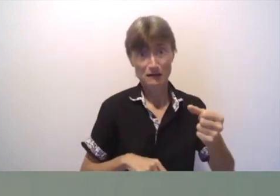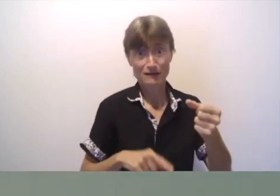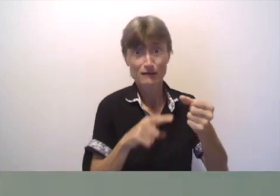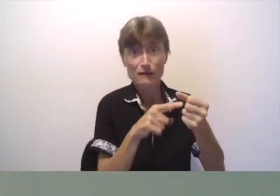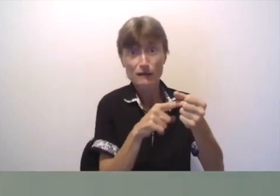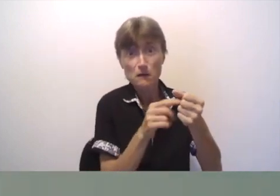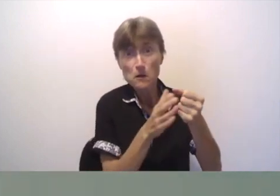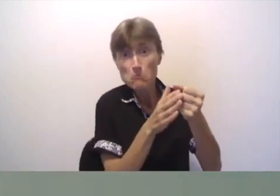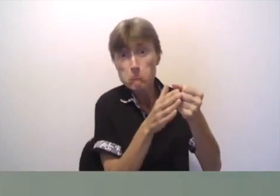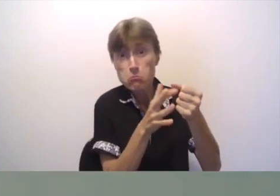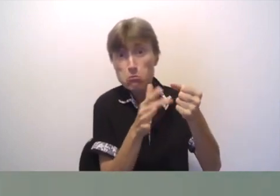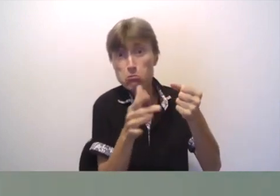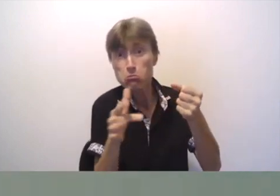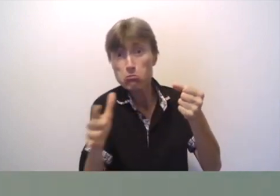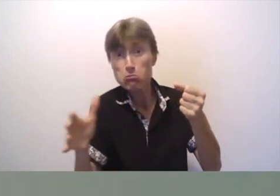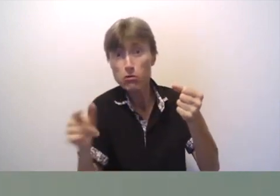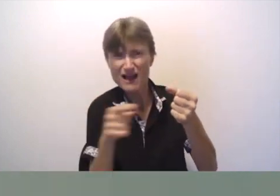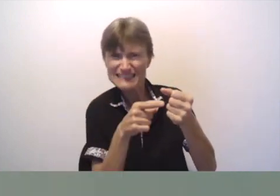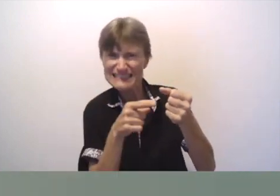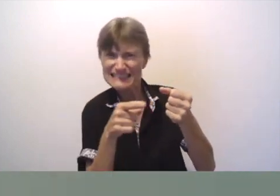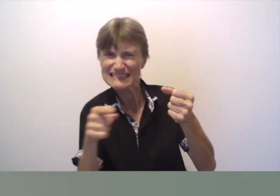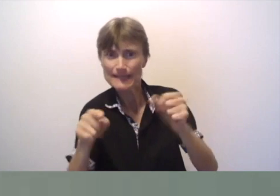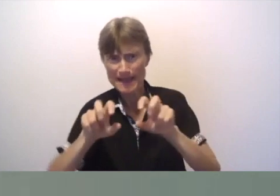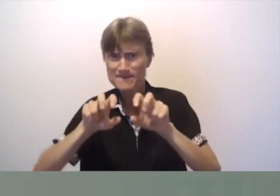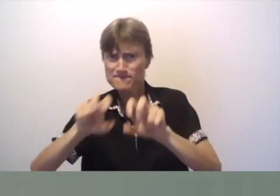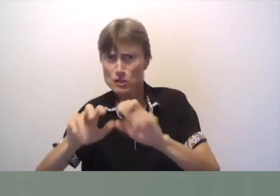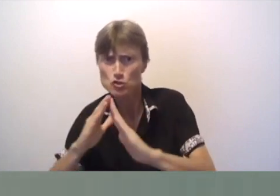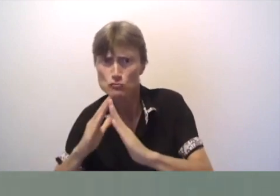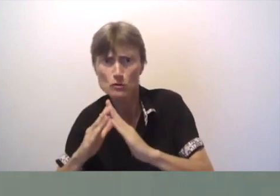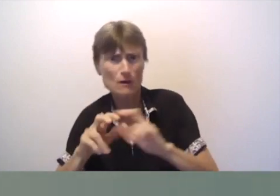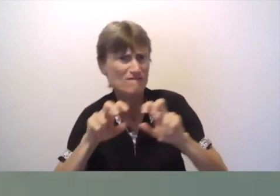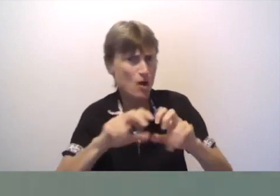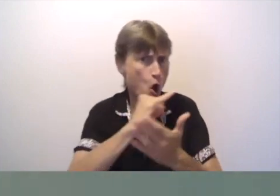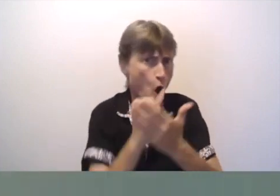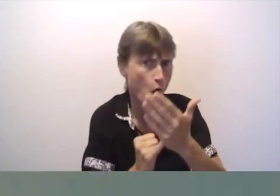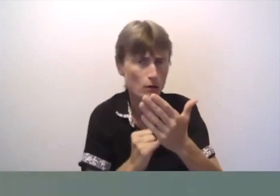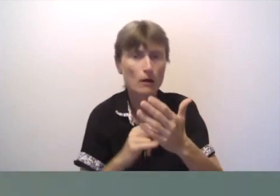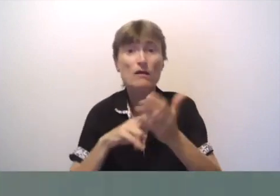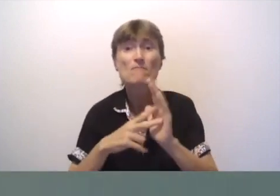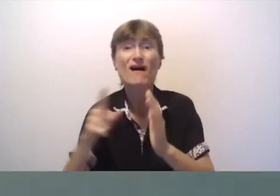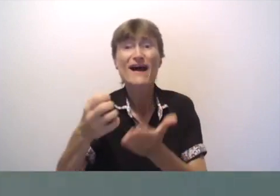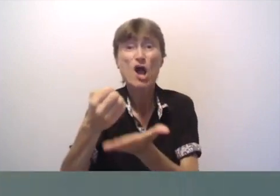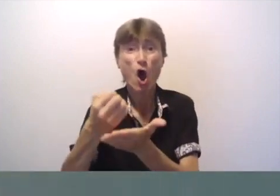investment that communities like the arts community bring to the canadian economy so anyway if anyone